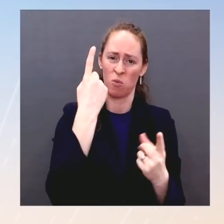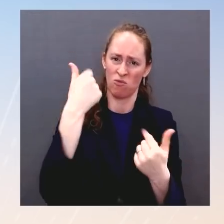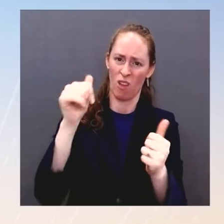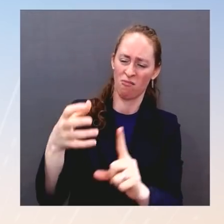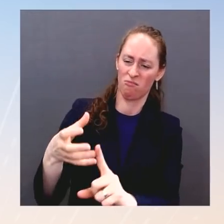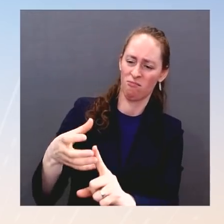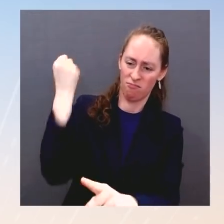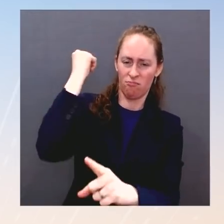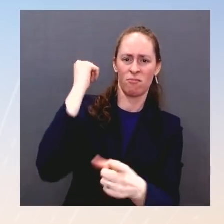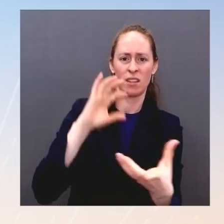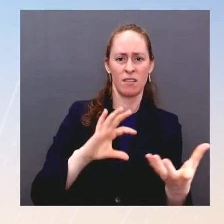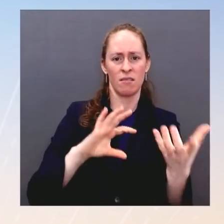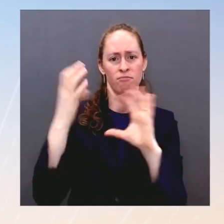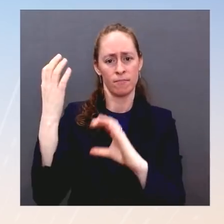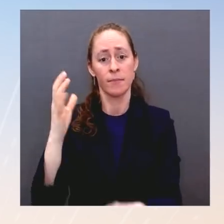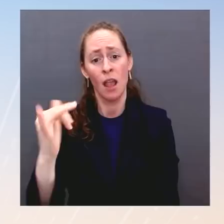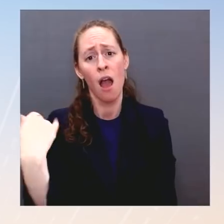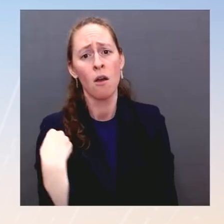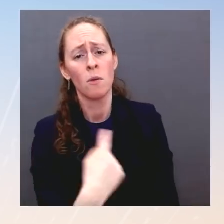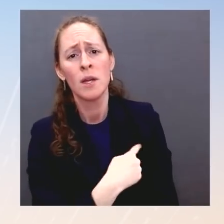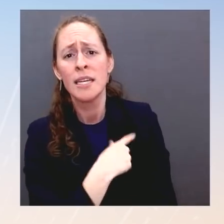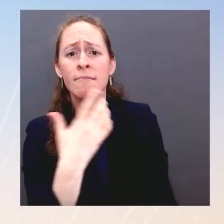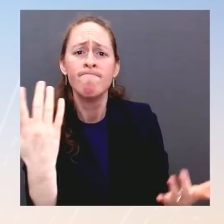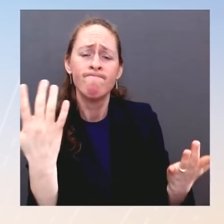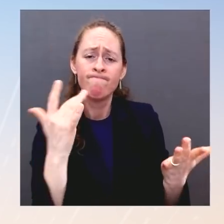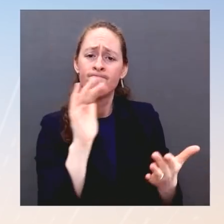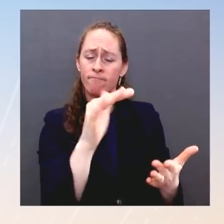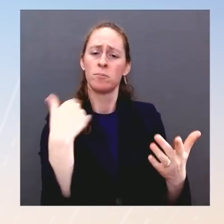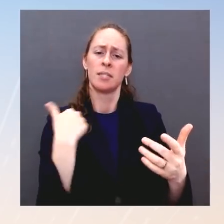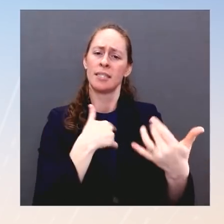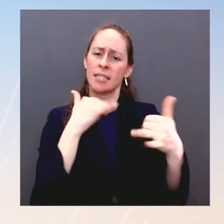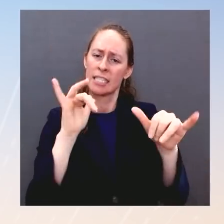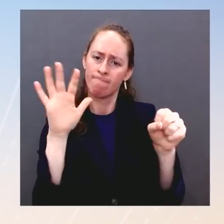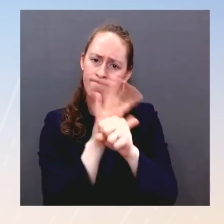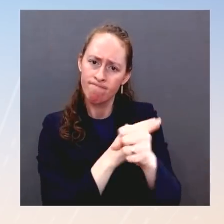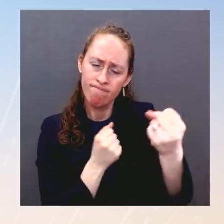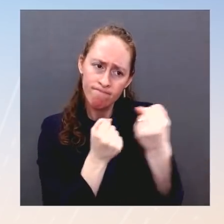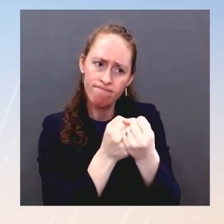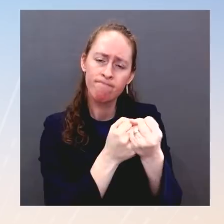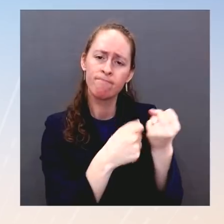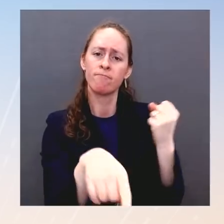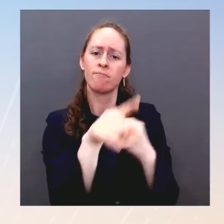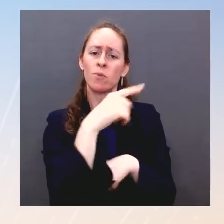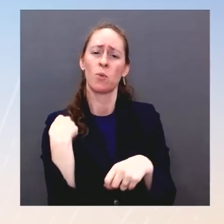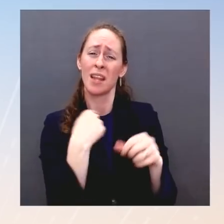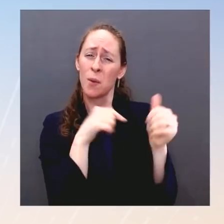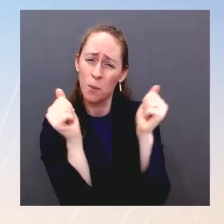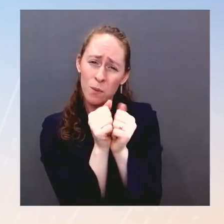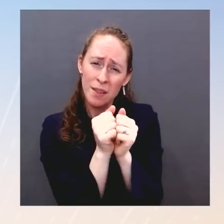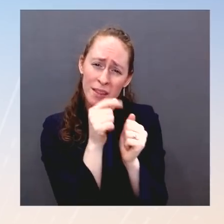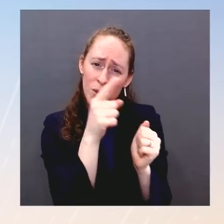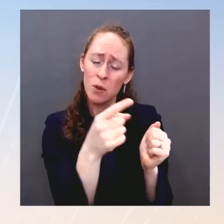we support you; we are going to do everything -- humanitarian assistance, economic assistance, continue to provide security assistance